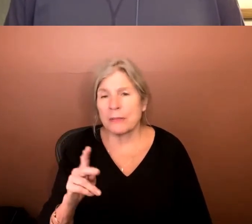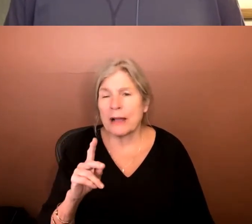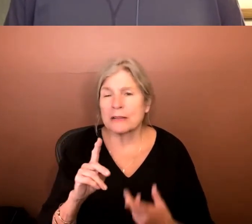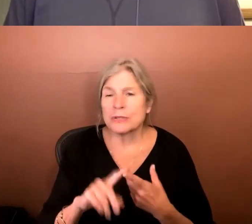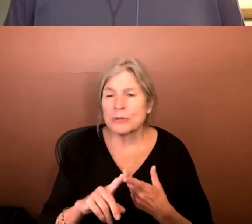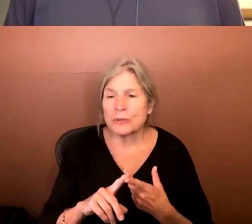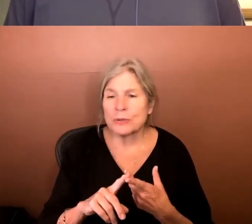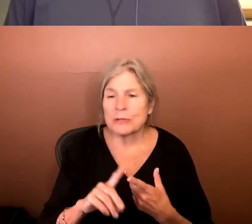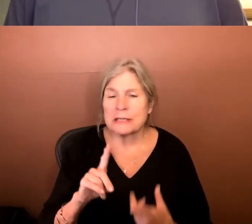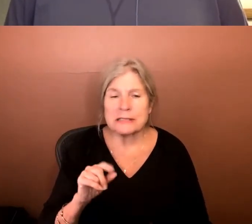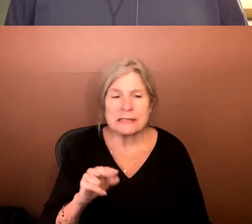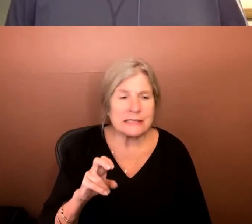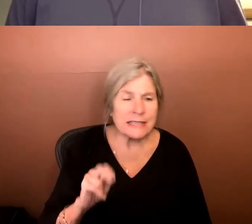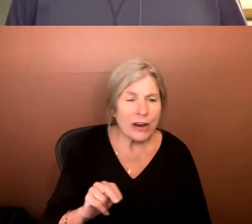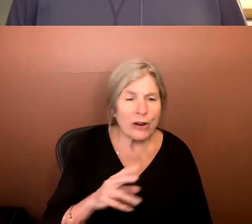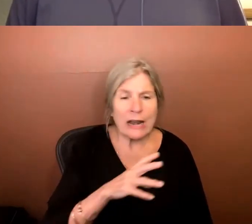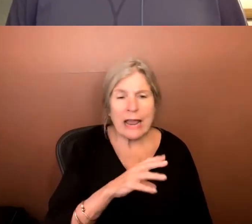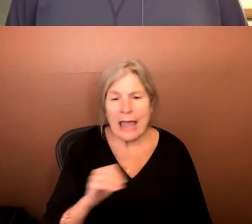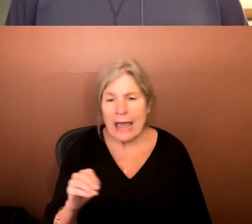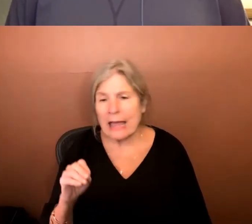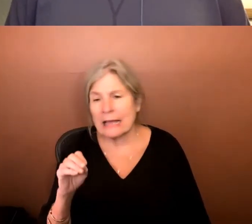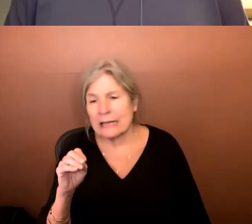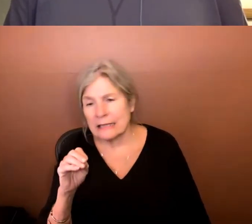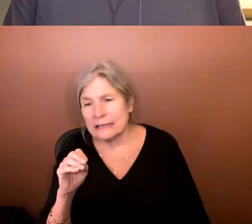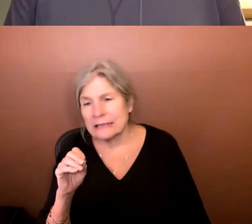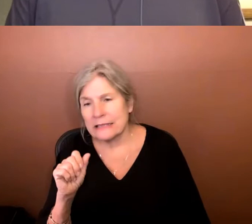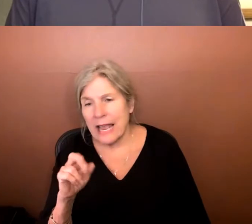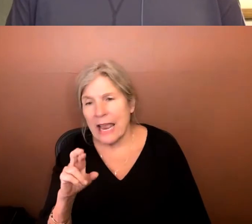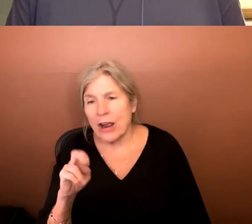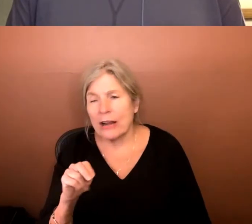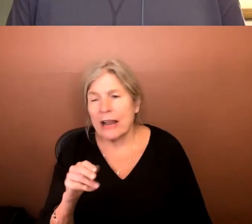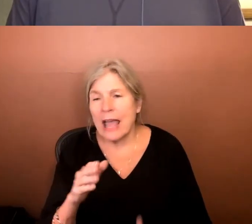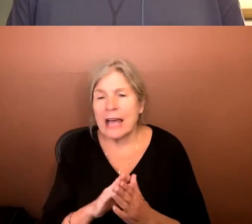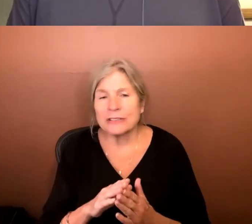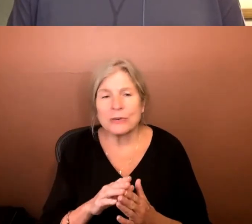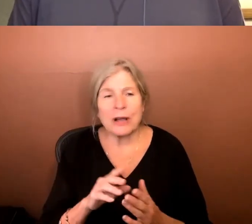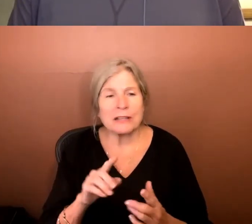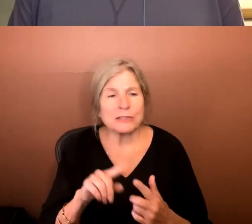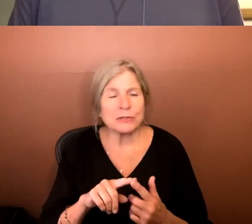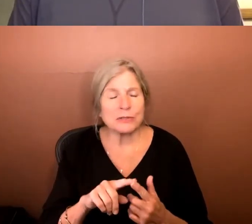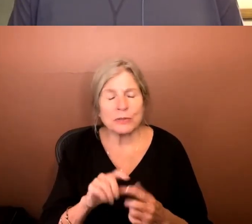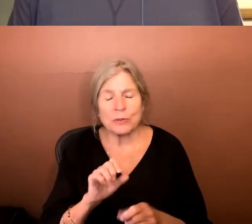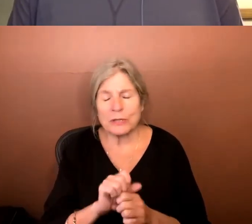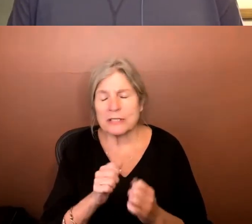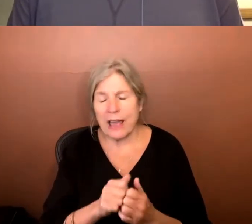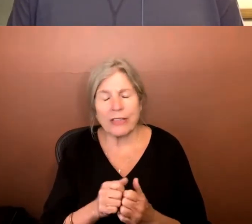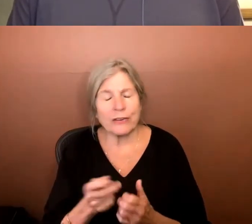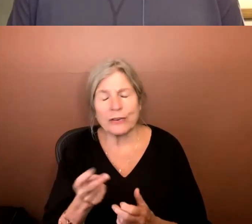Darren and Aaron and ask you guys maybe to tag team a little bit on talking about the